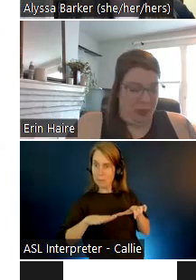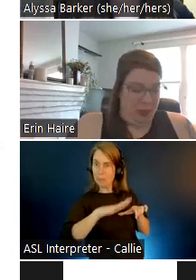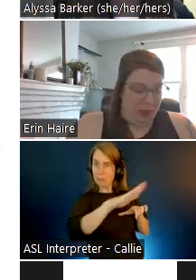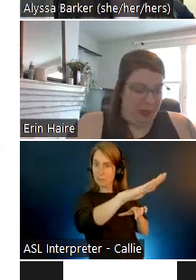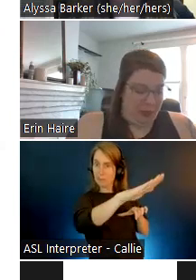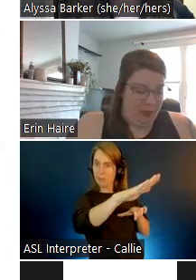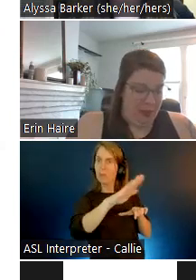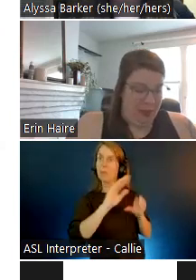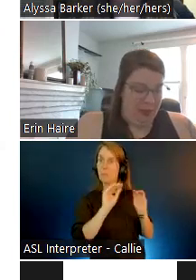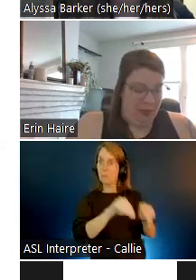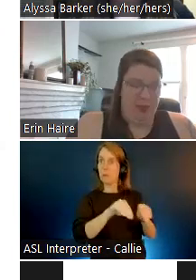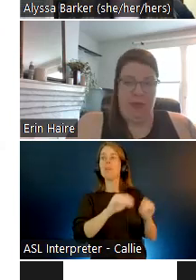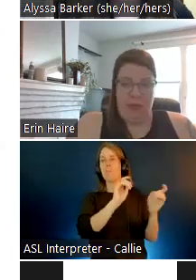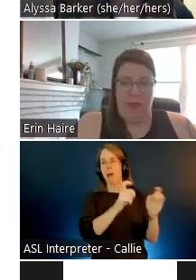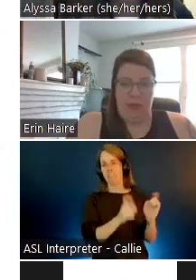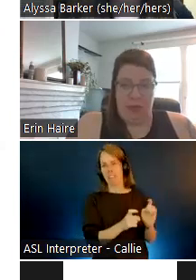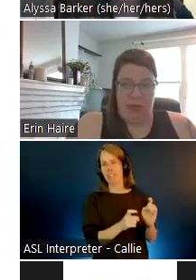modifications coming in